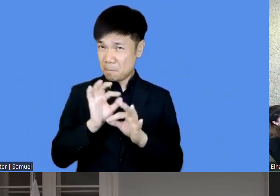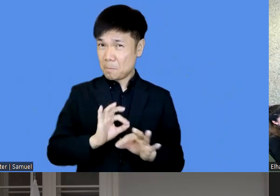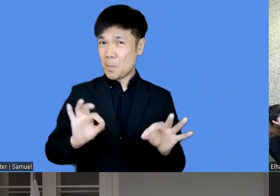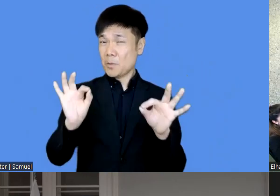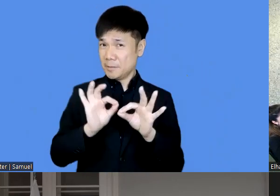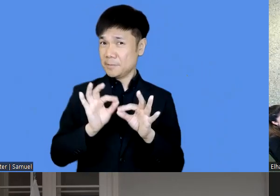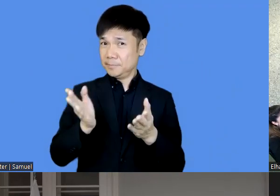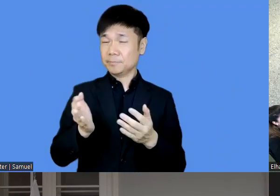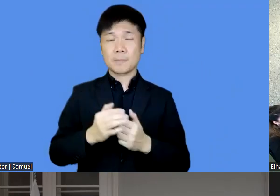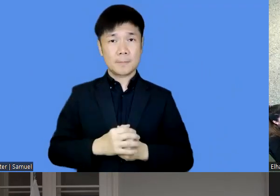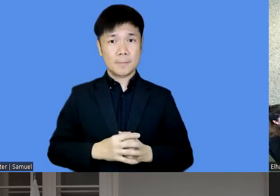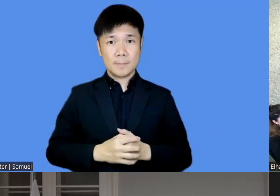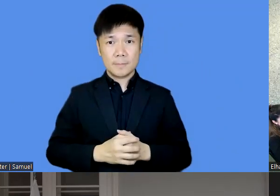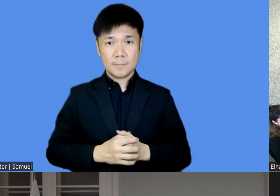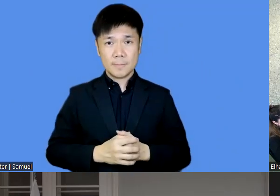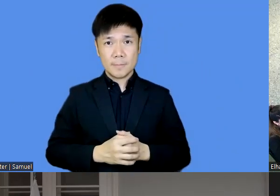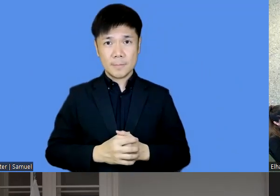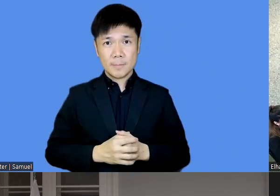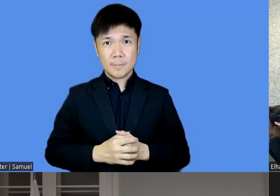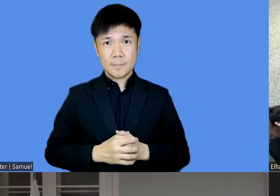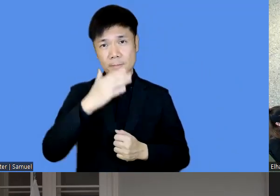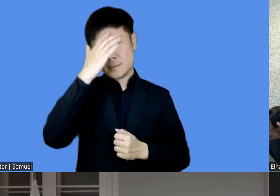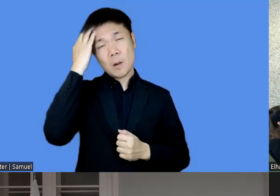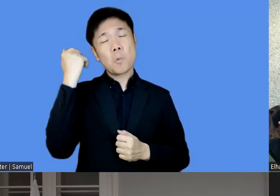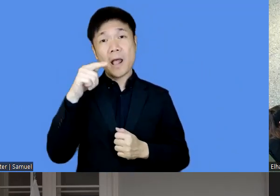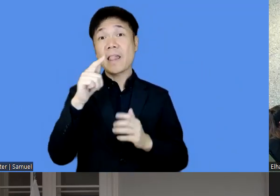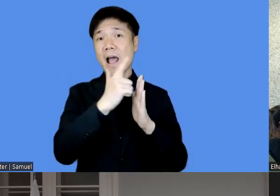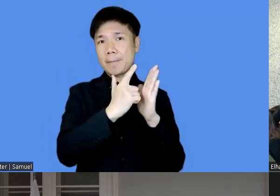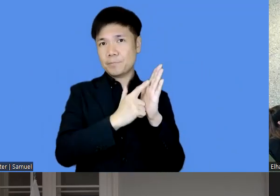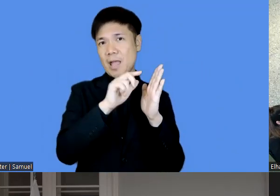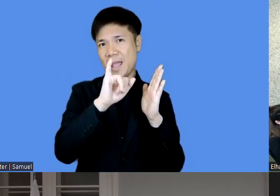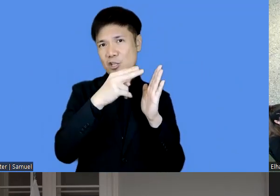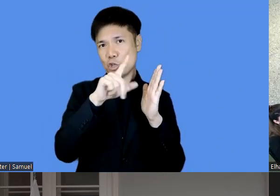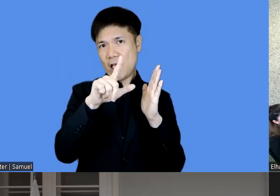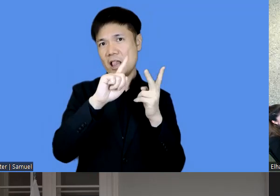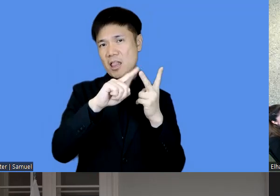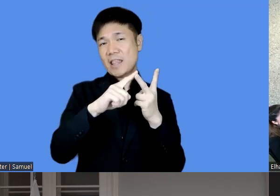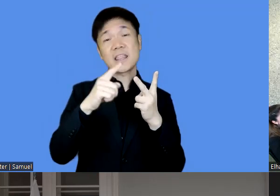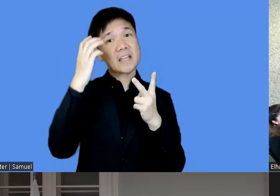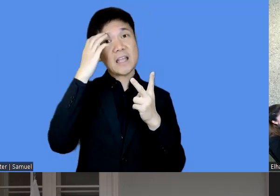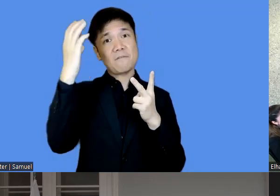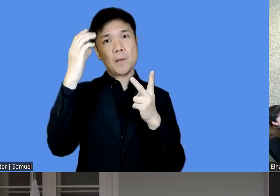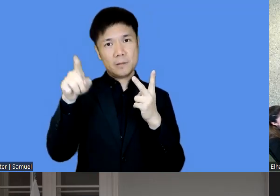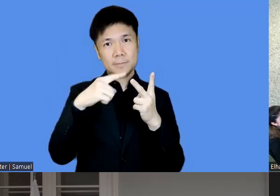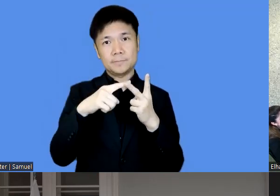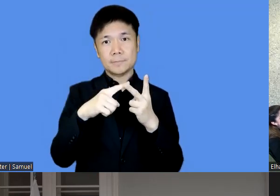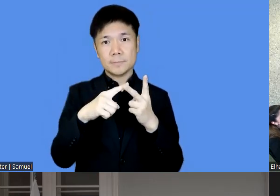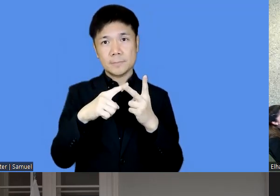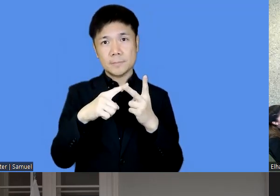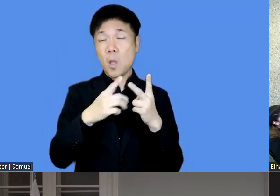While we heard a lot about IHL and a lot about the governments and we the reason I still